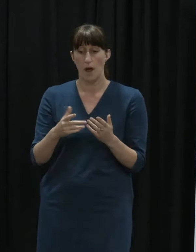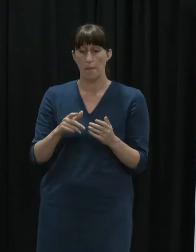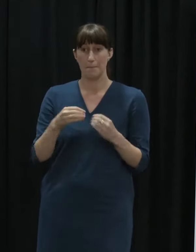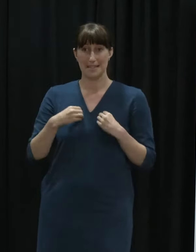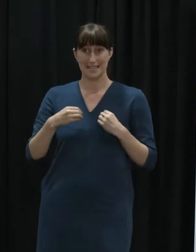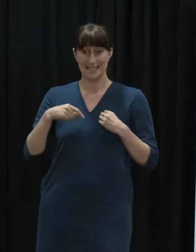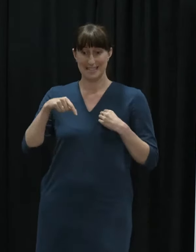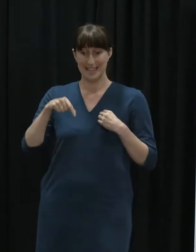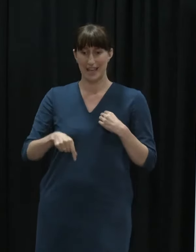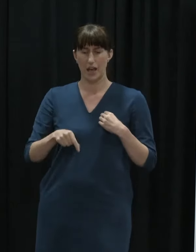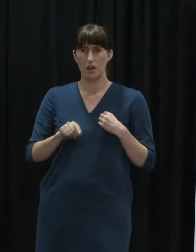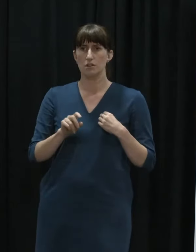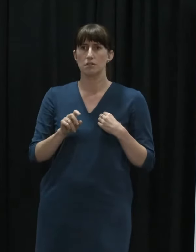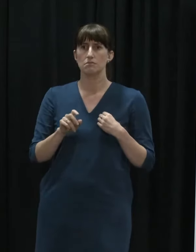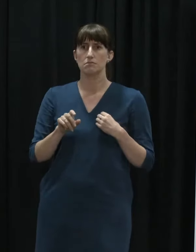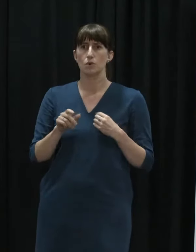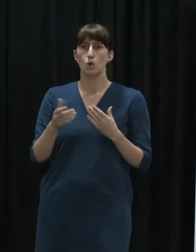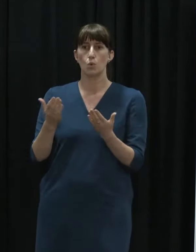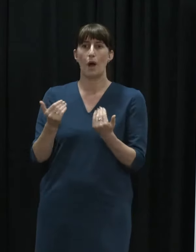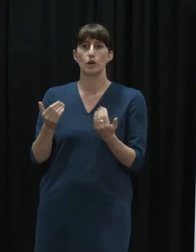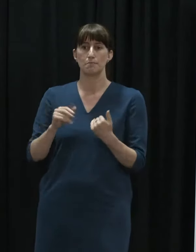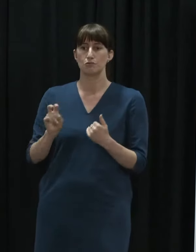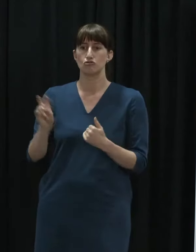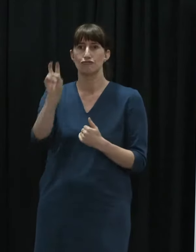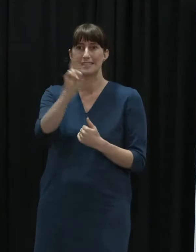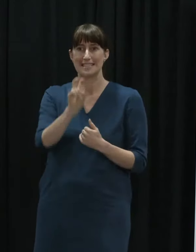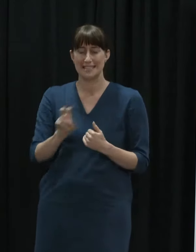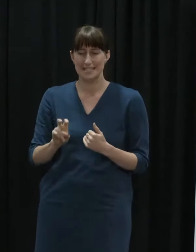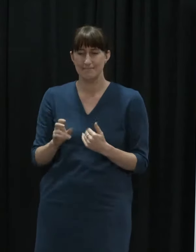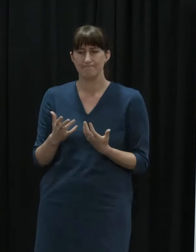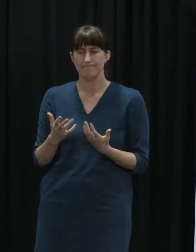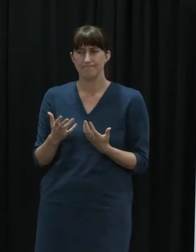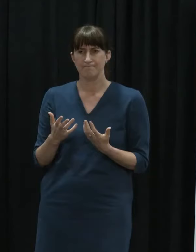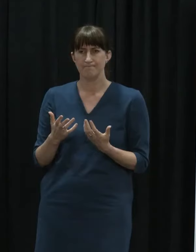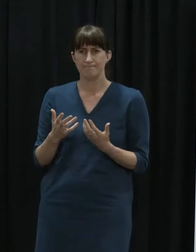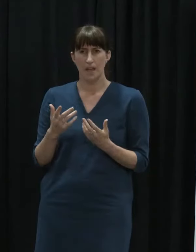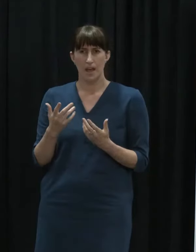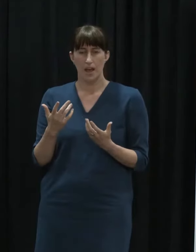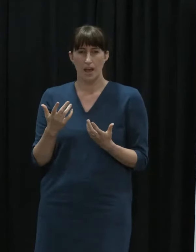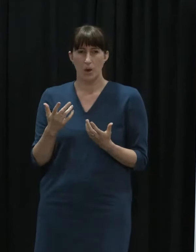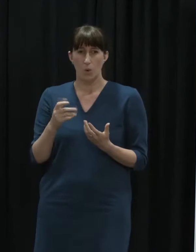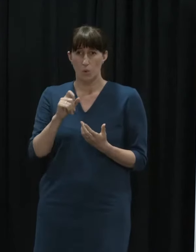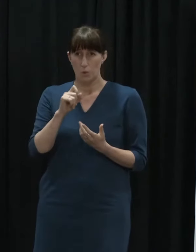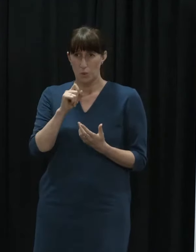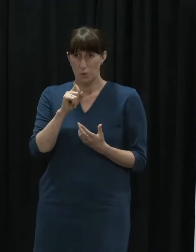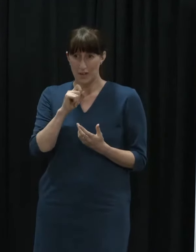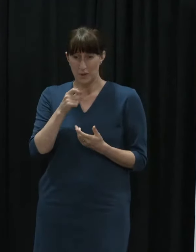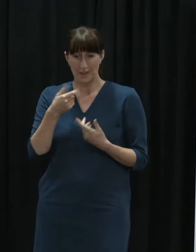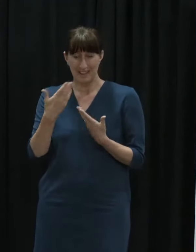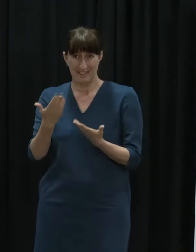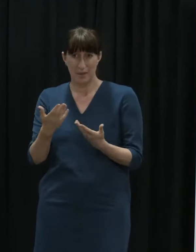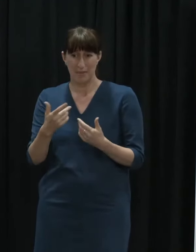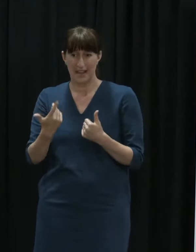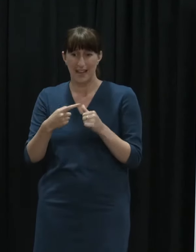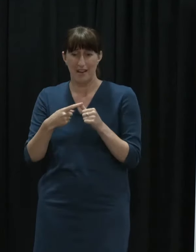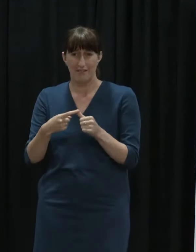living overseas about whether there is any chance that they won't have to do self-isolate